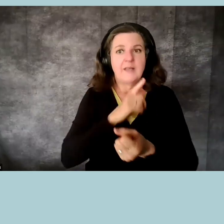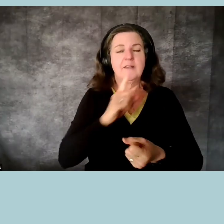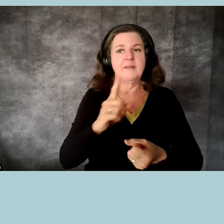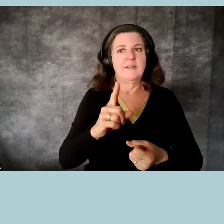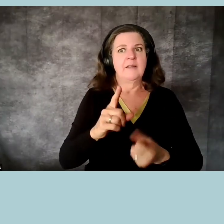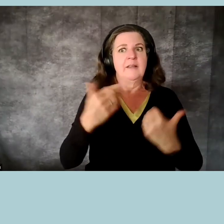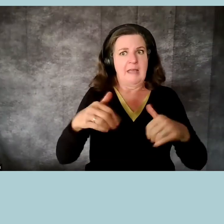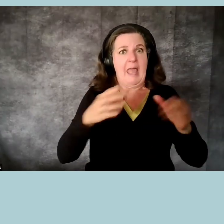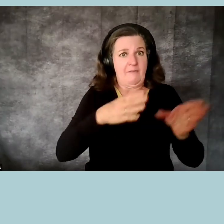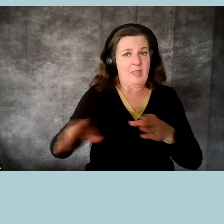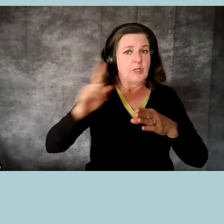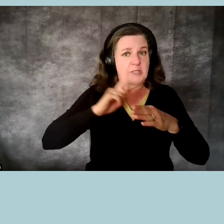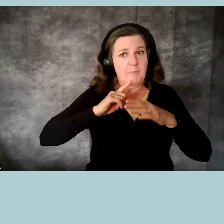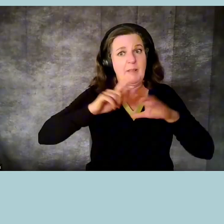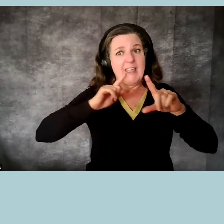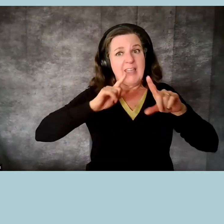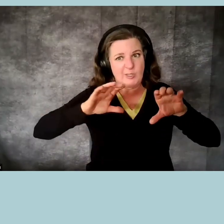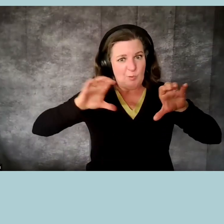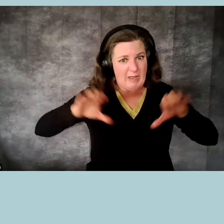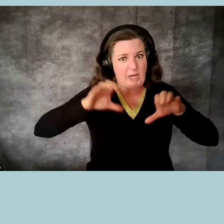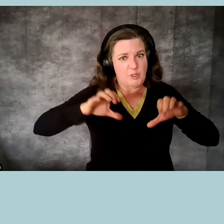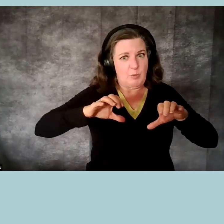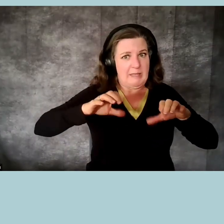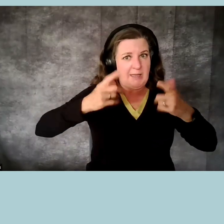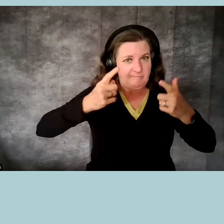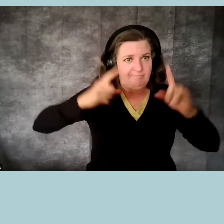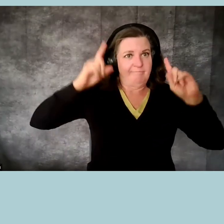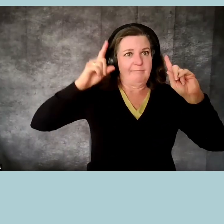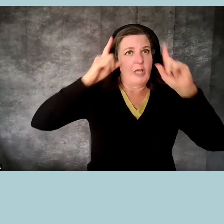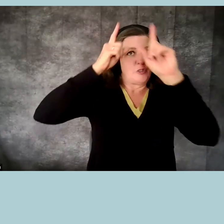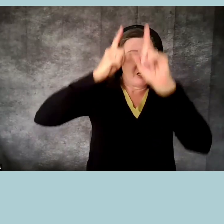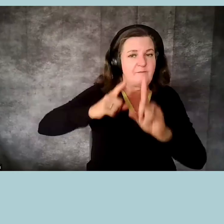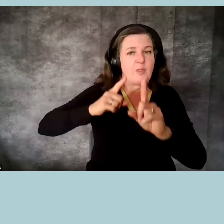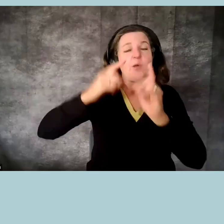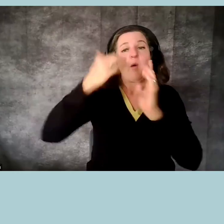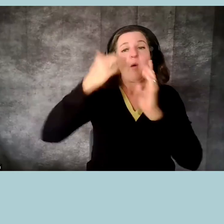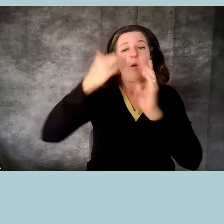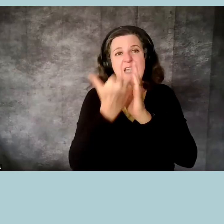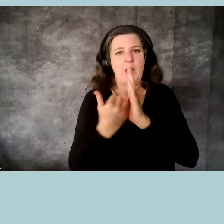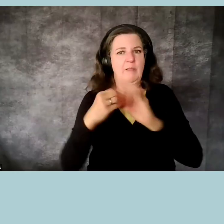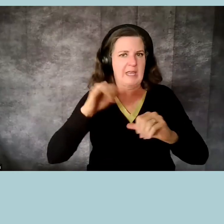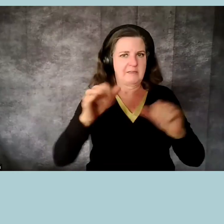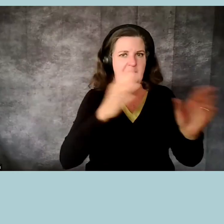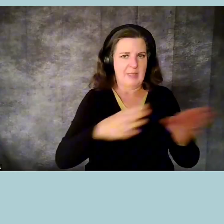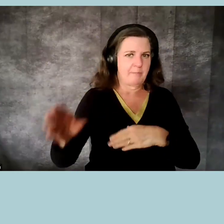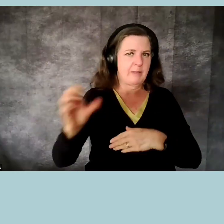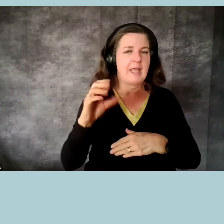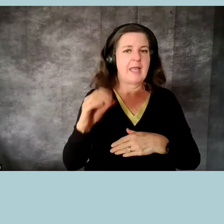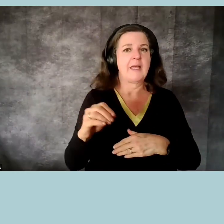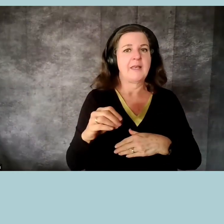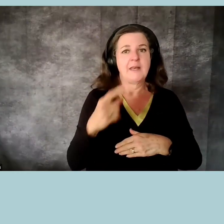out the goals outlined in the strategic plan? So I'm wondering if you can kind of share a bit more